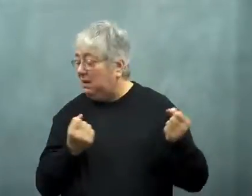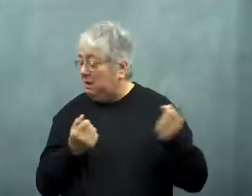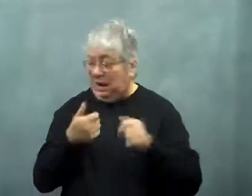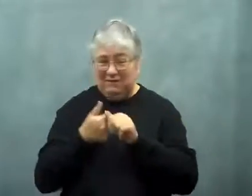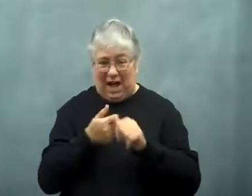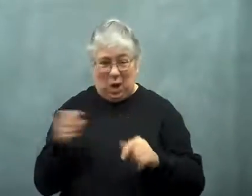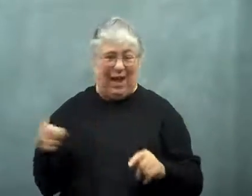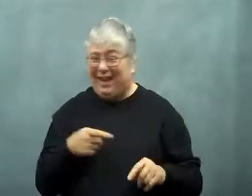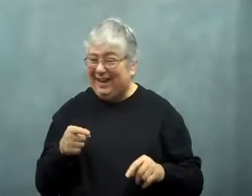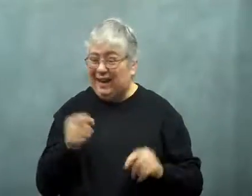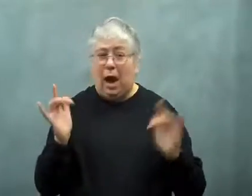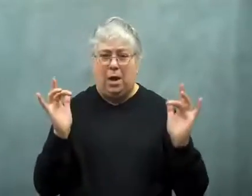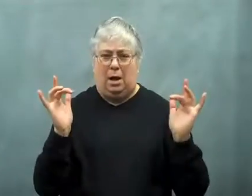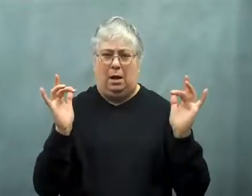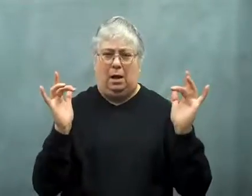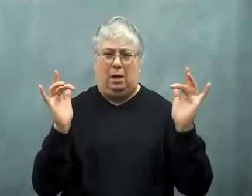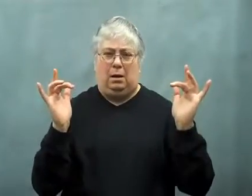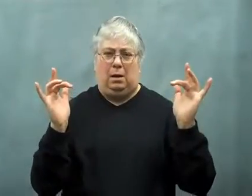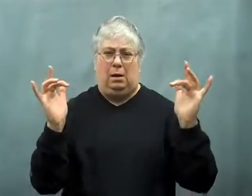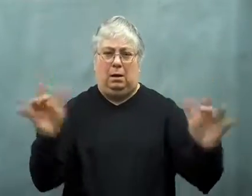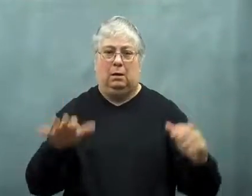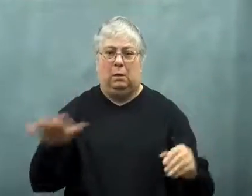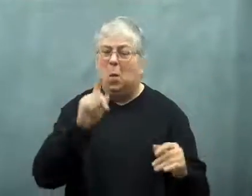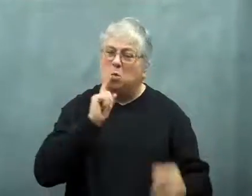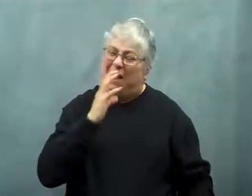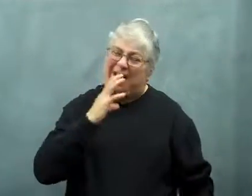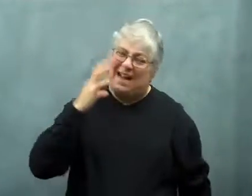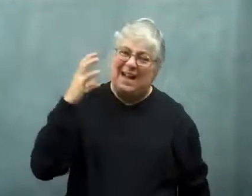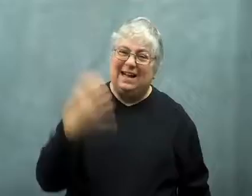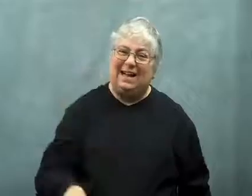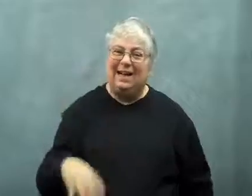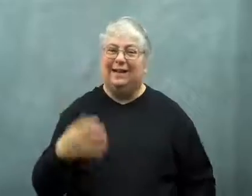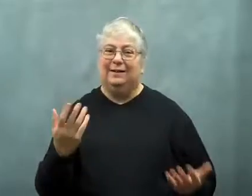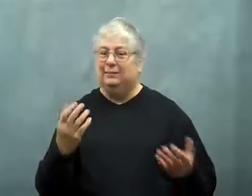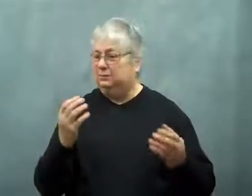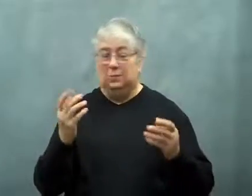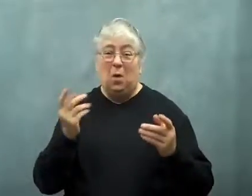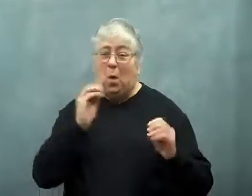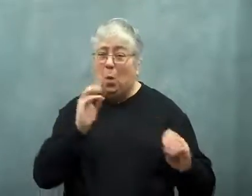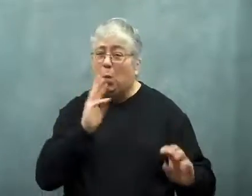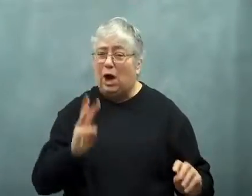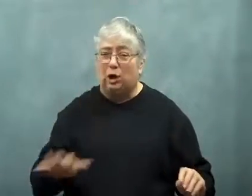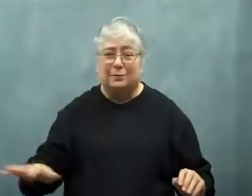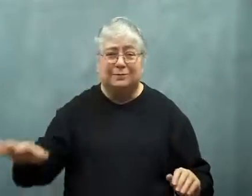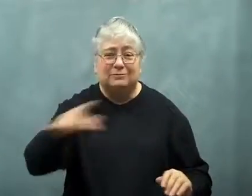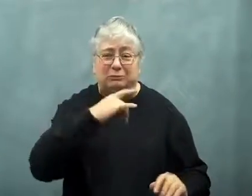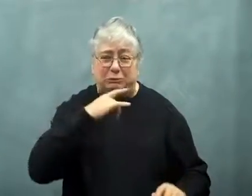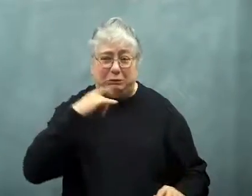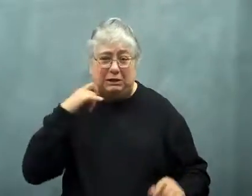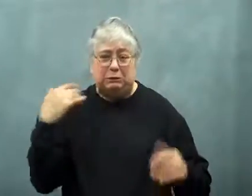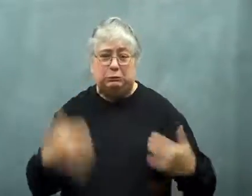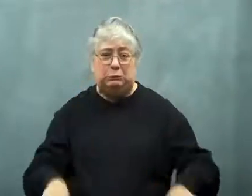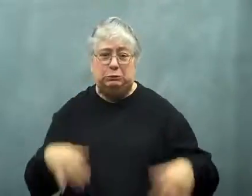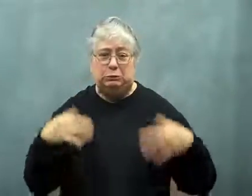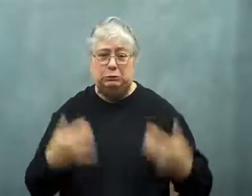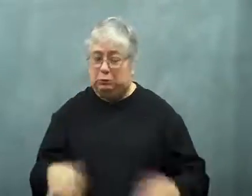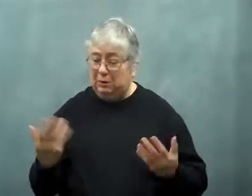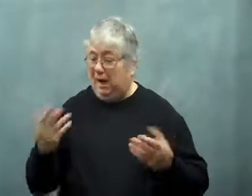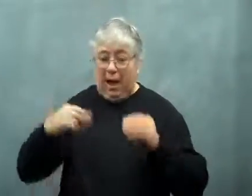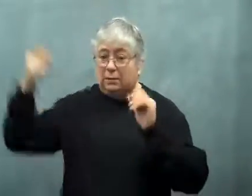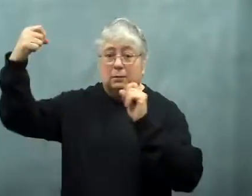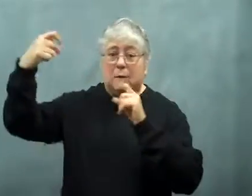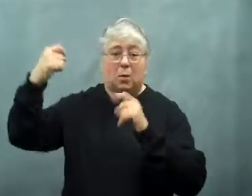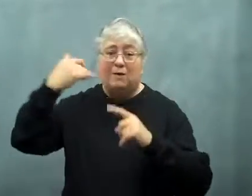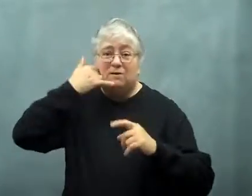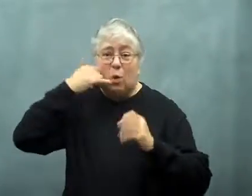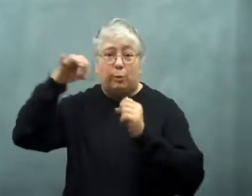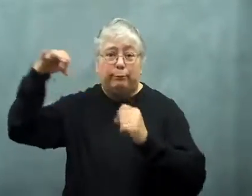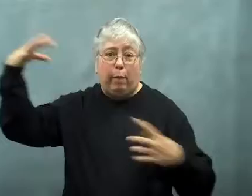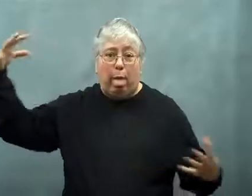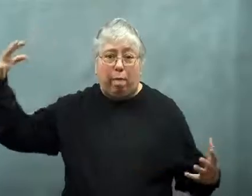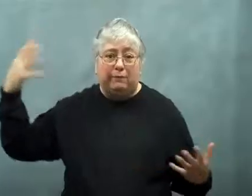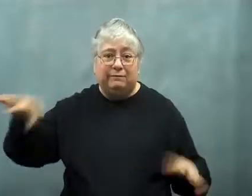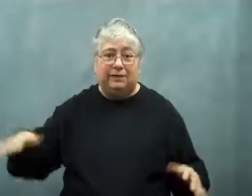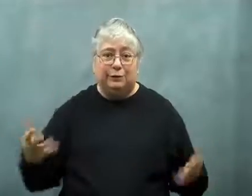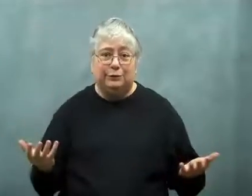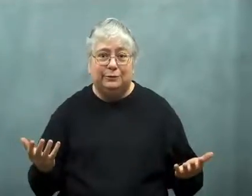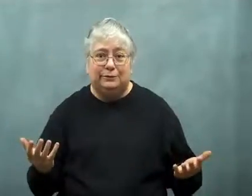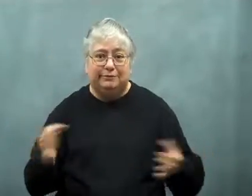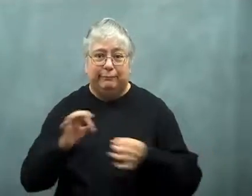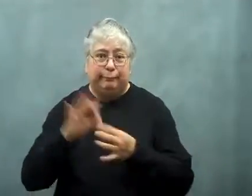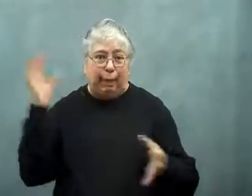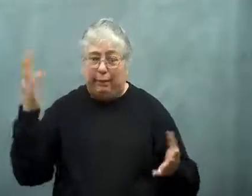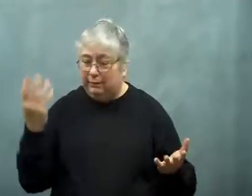They would drive into these desolate, hot regions with no water.